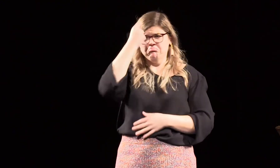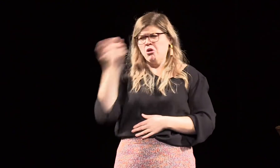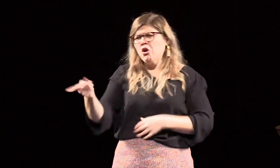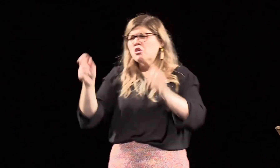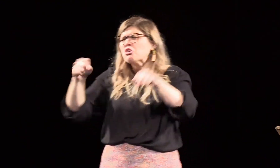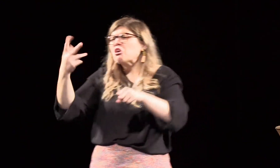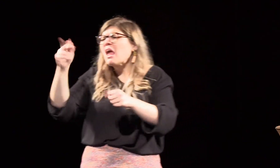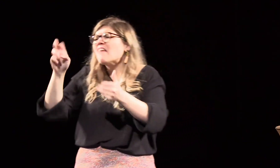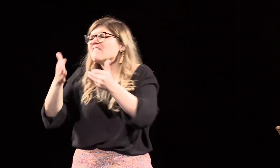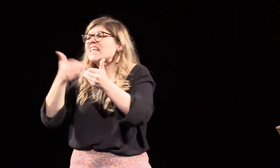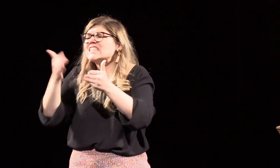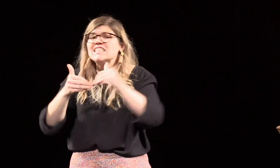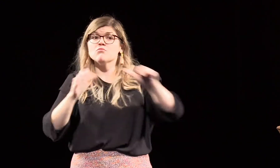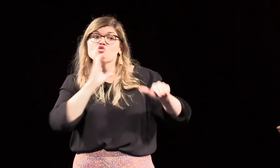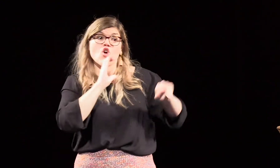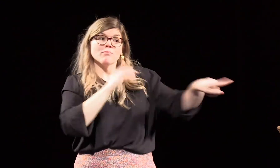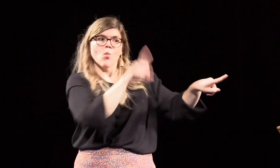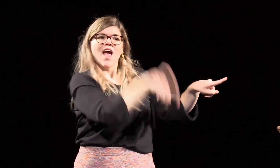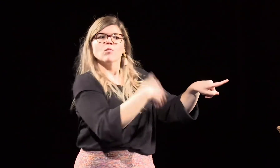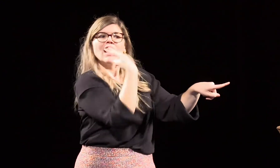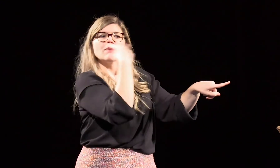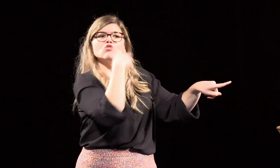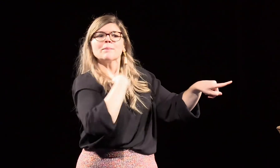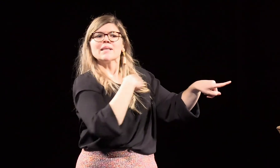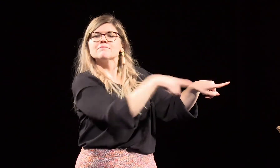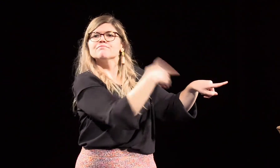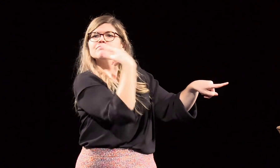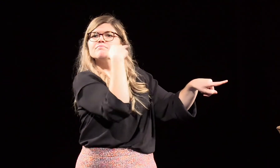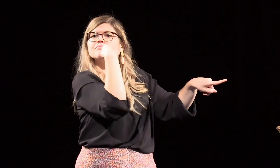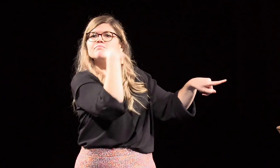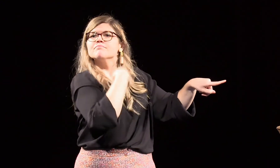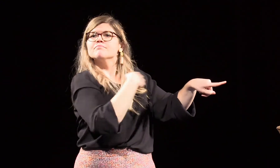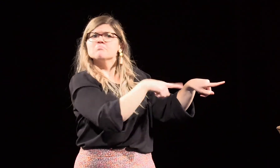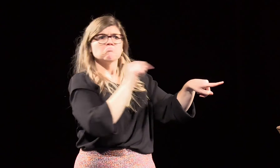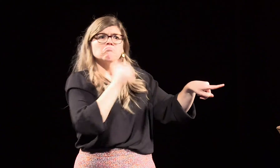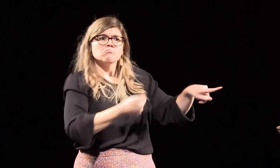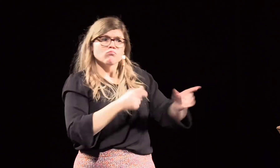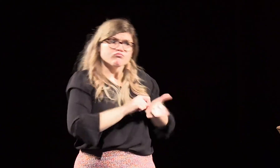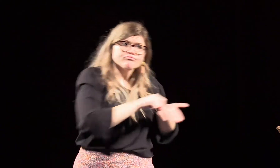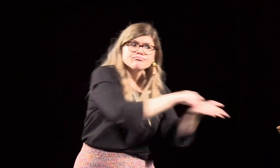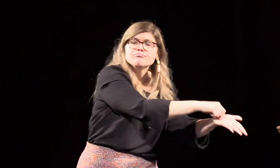and write back and forth. And it's easy for hearing people to just expect deaf people to lipread,